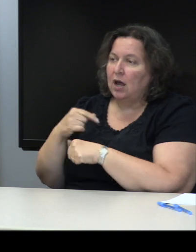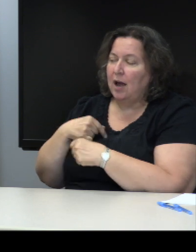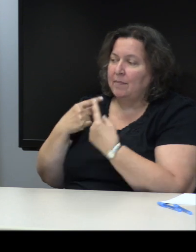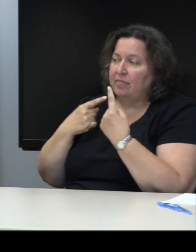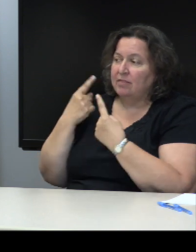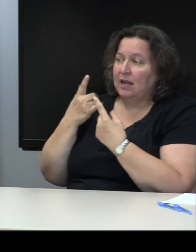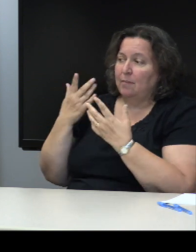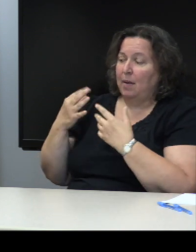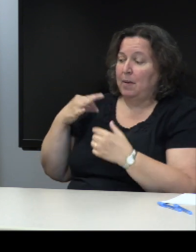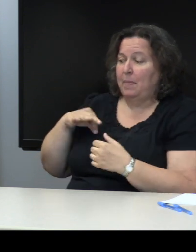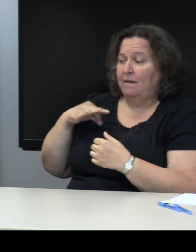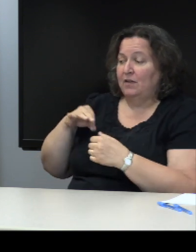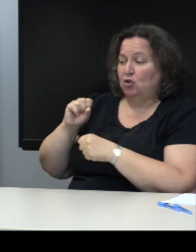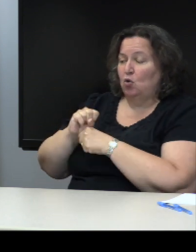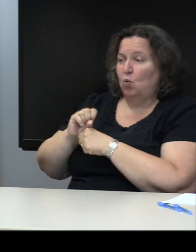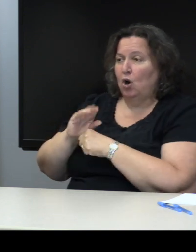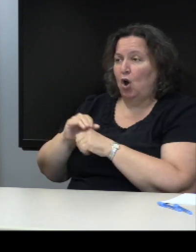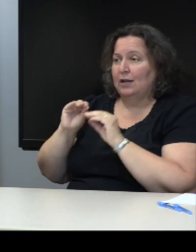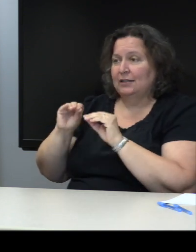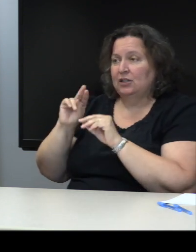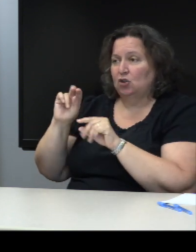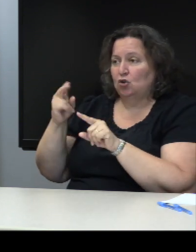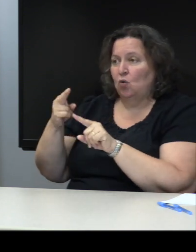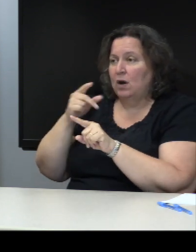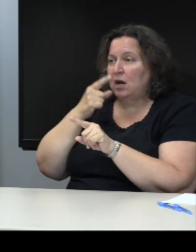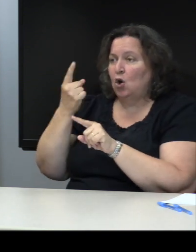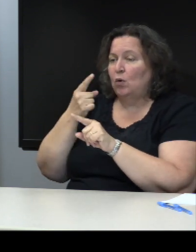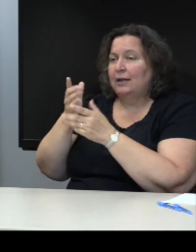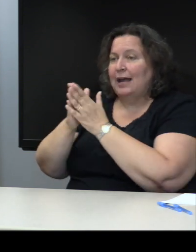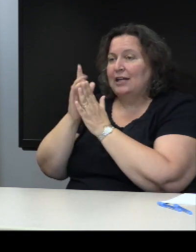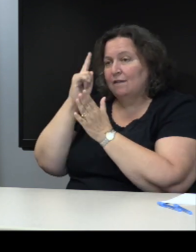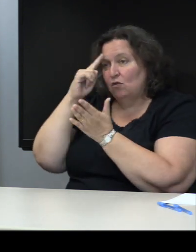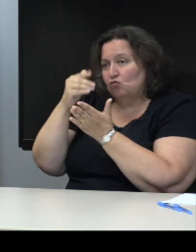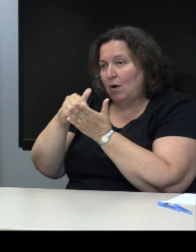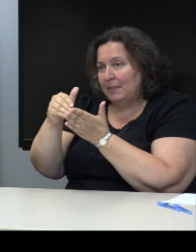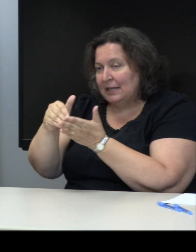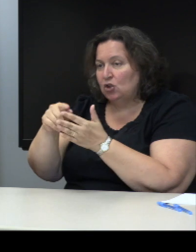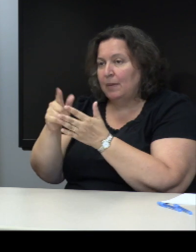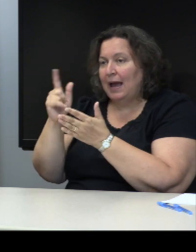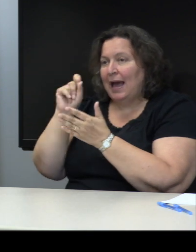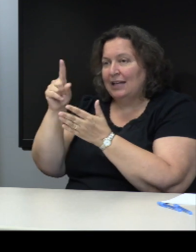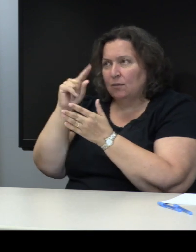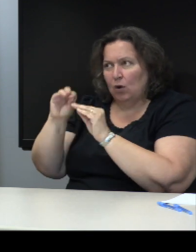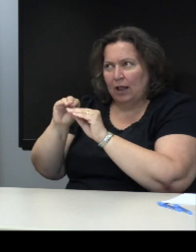be beneficial to work on teaching Norah to not only ask for repetition, but ask more clarifying questions